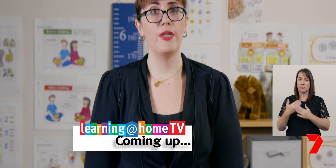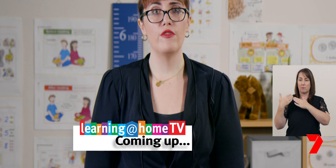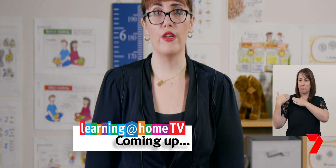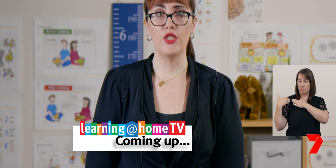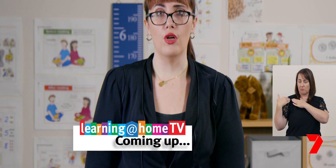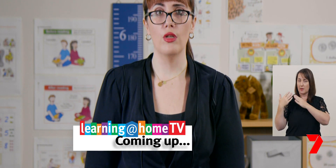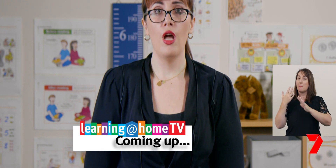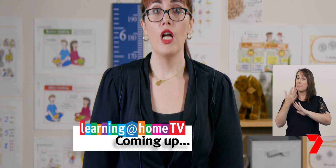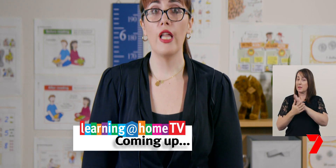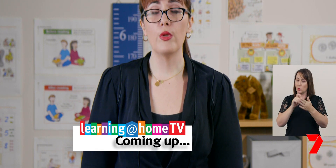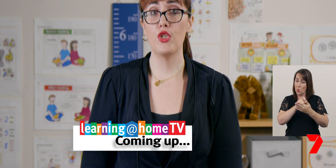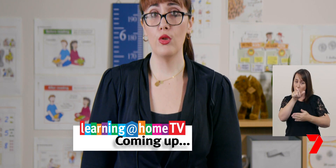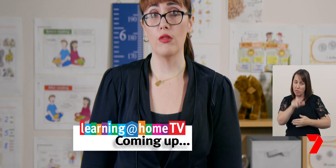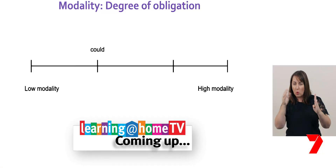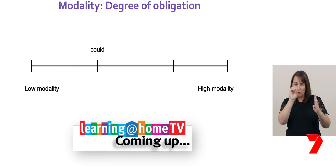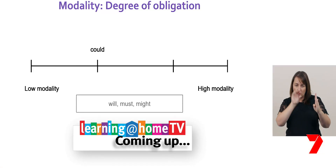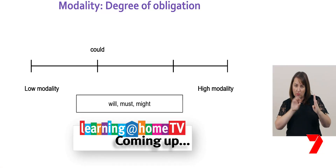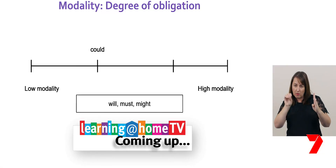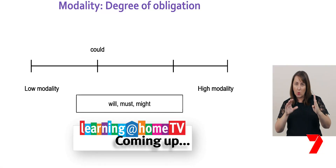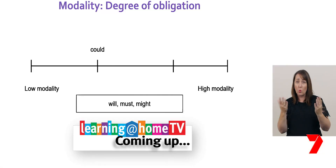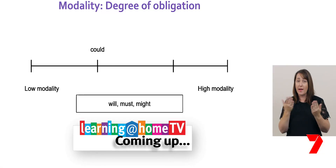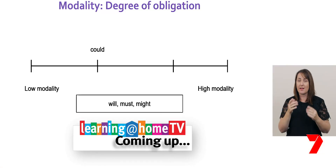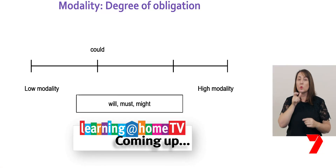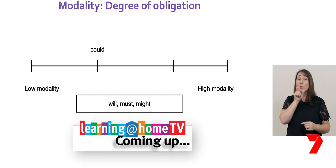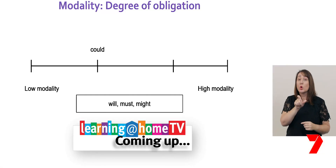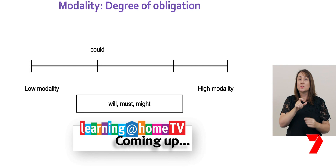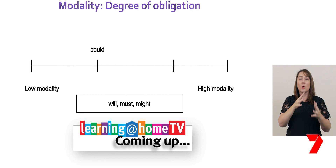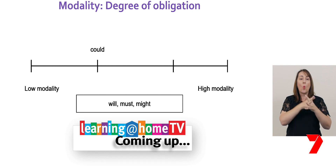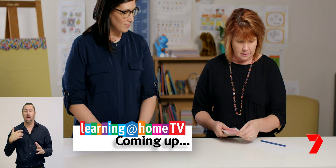we'll be looking at three ways that writers try to influence their audience.